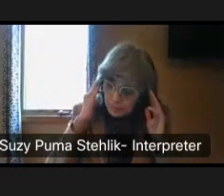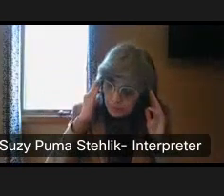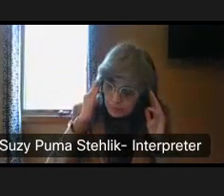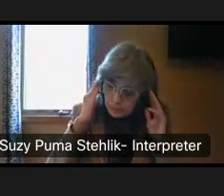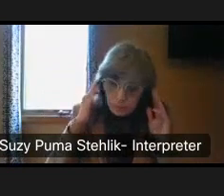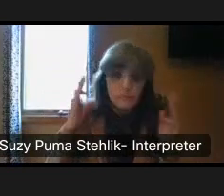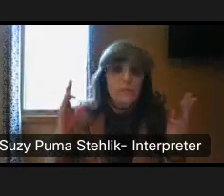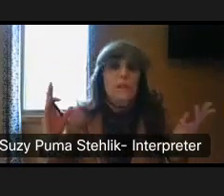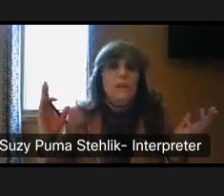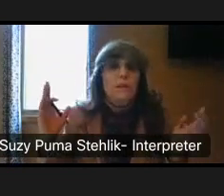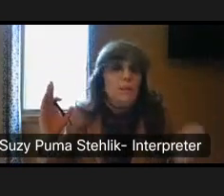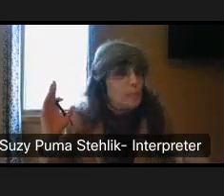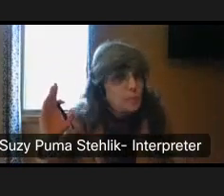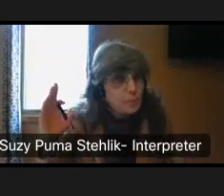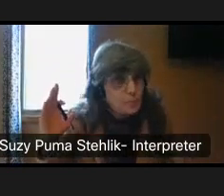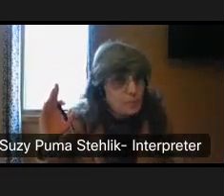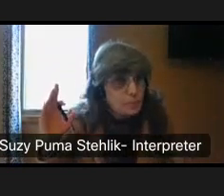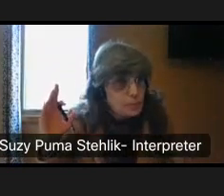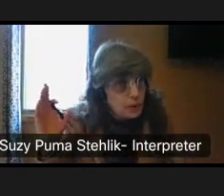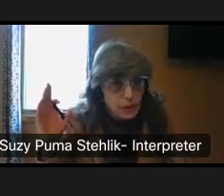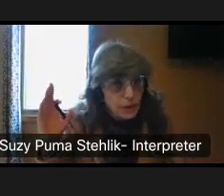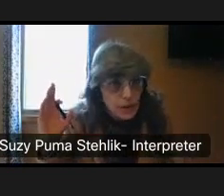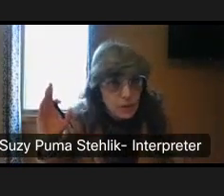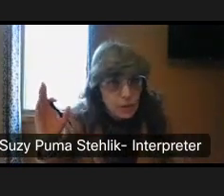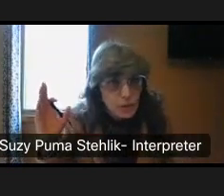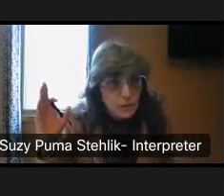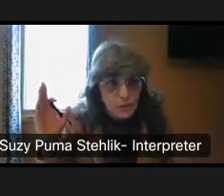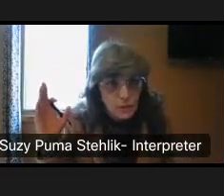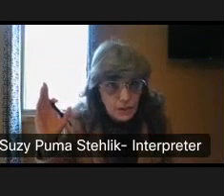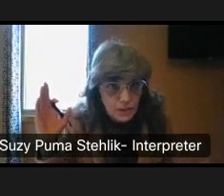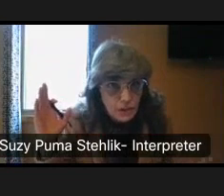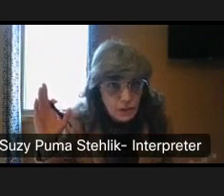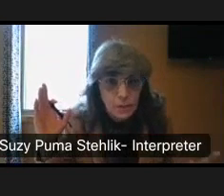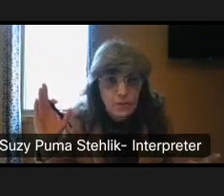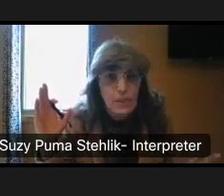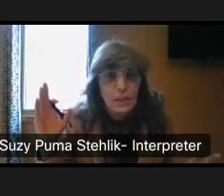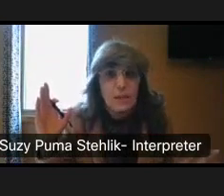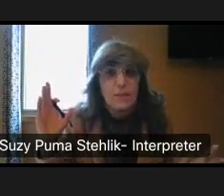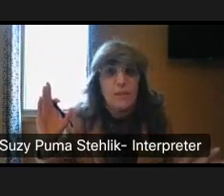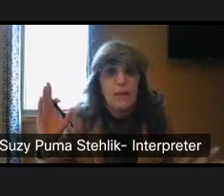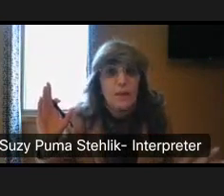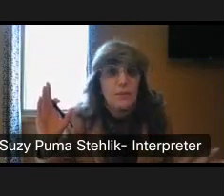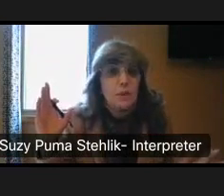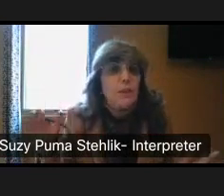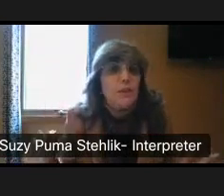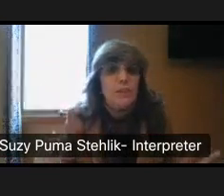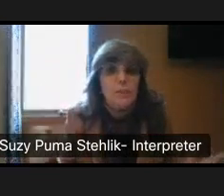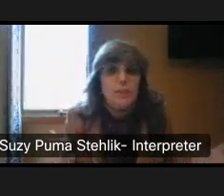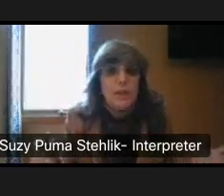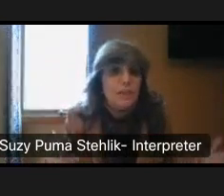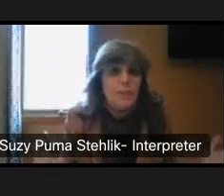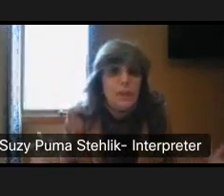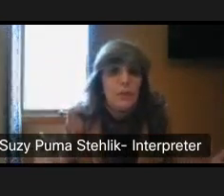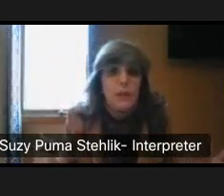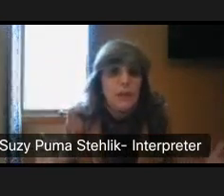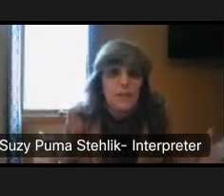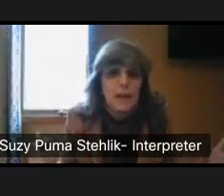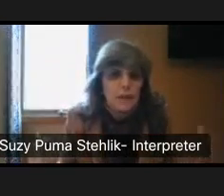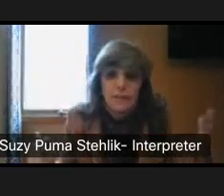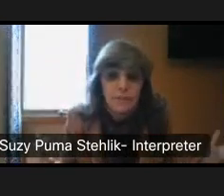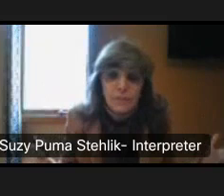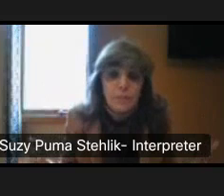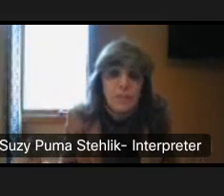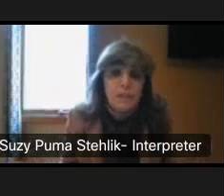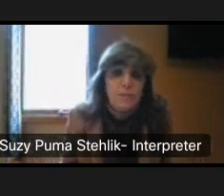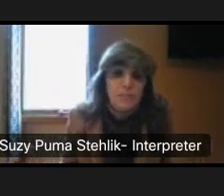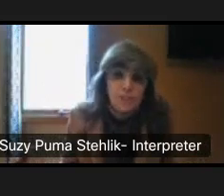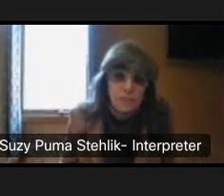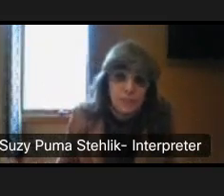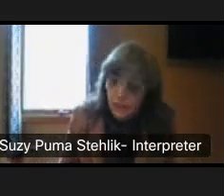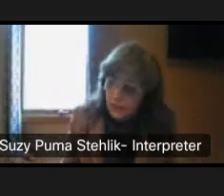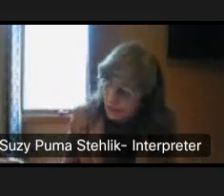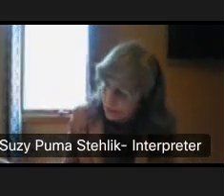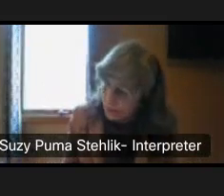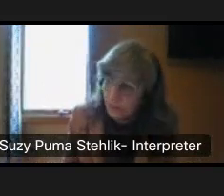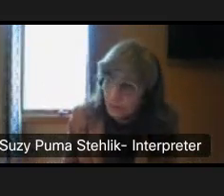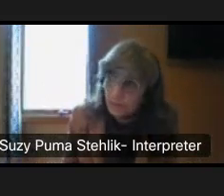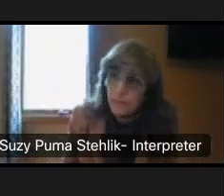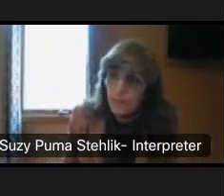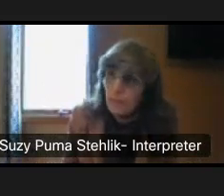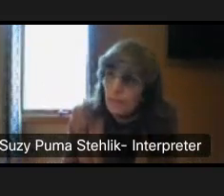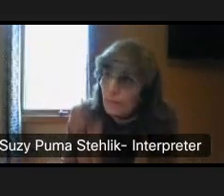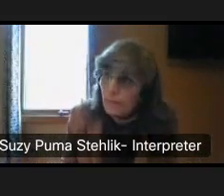I'm having trouble here. This is the thing I was thinking. I'm having. I'm having trouble hearing. Somebody's got something going on in the background that's making it very difficult to hear. There's children in the background. there's children in the background